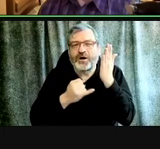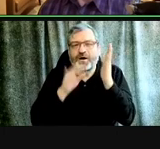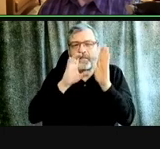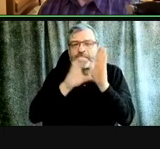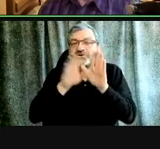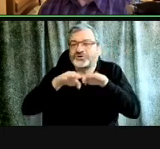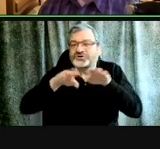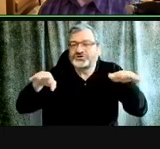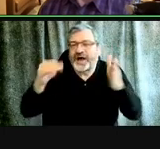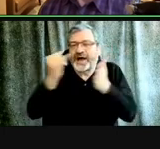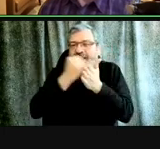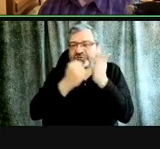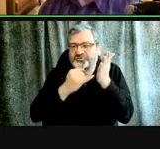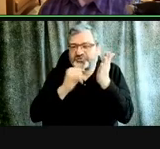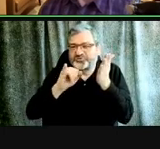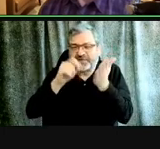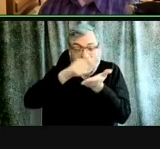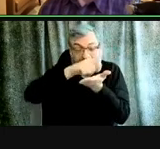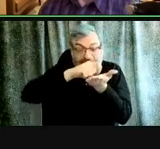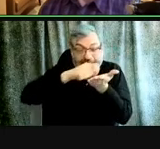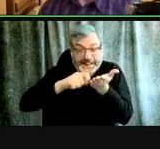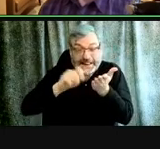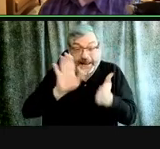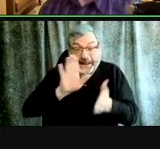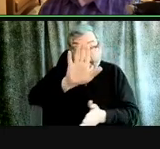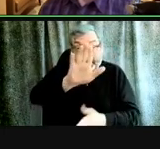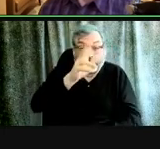And so the curators of this Gallery,